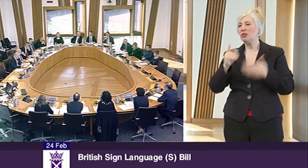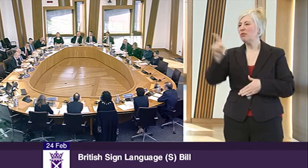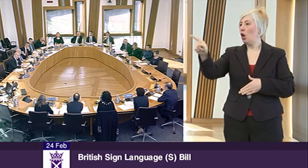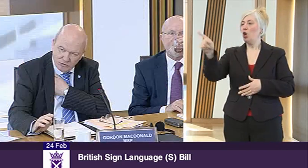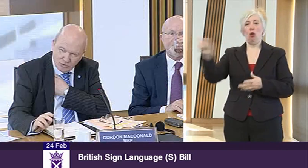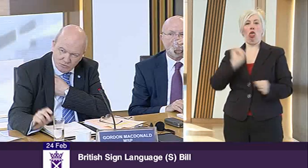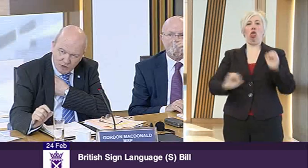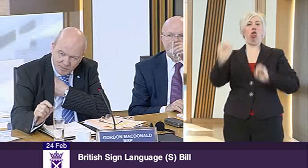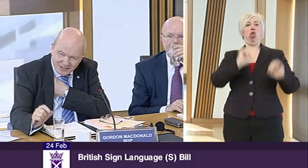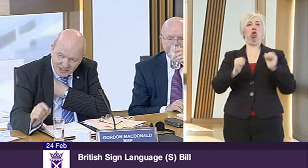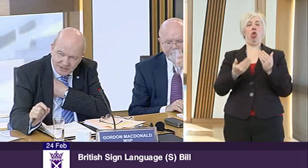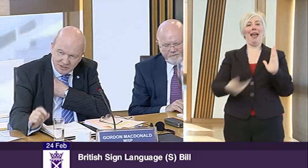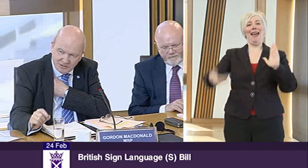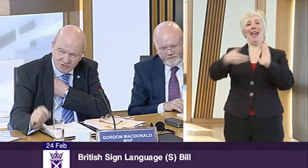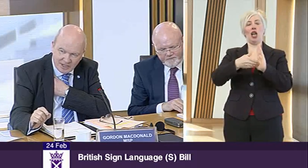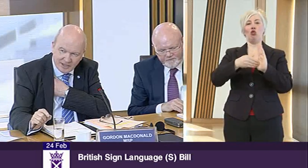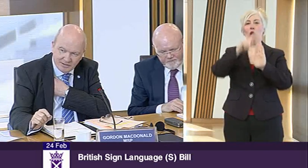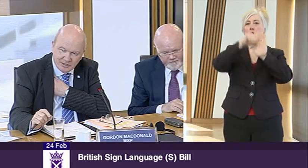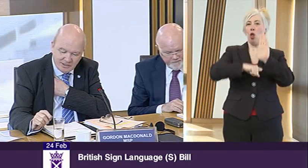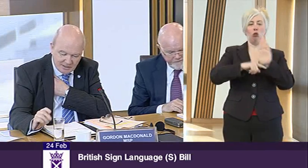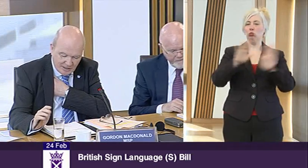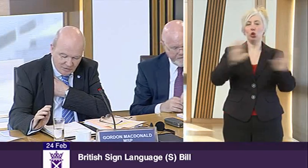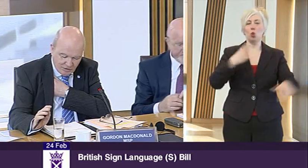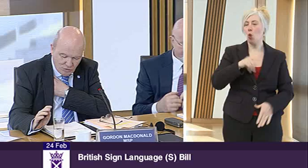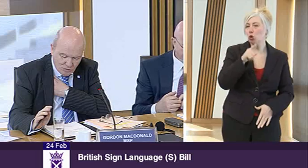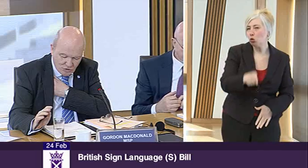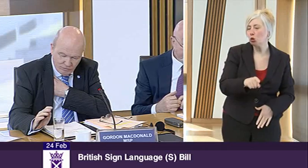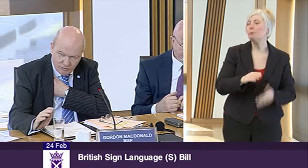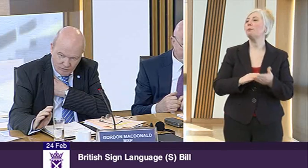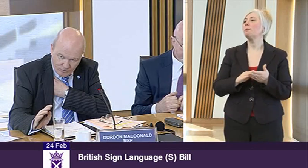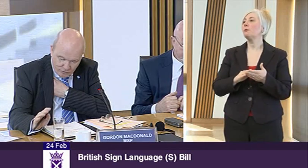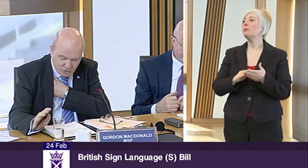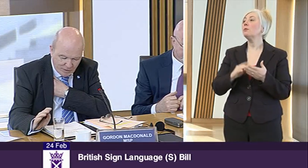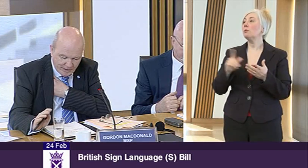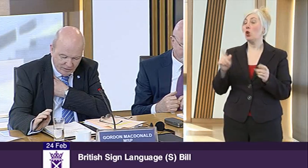to any more legislation coming through. I am keen to understand, given the views of